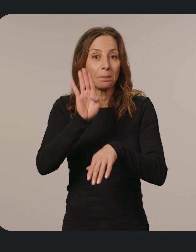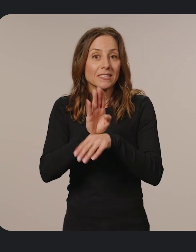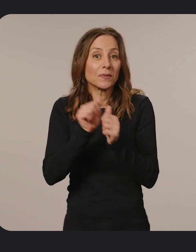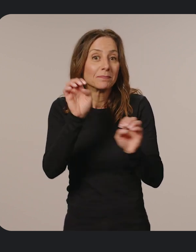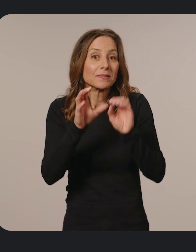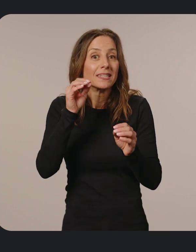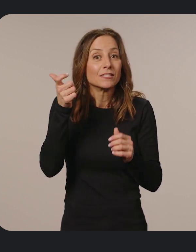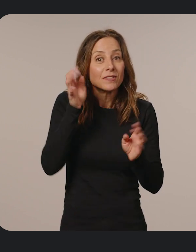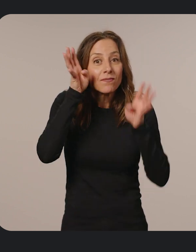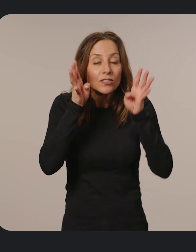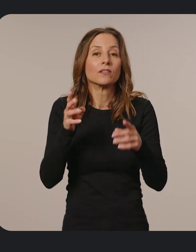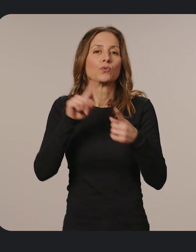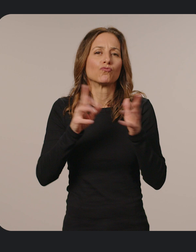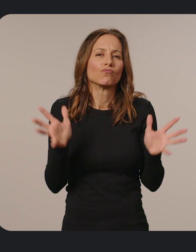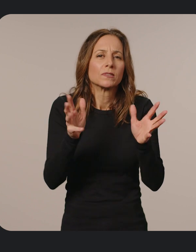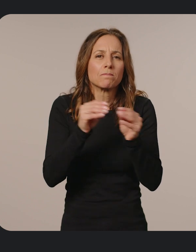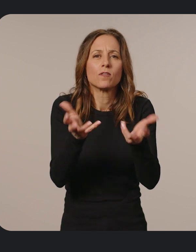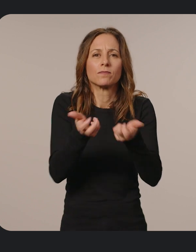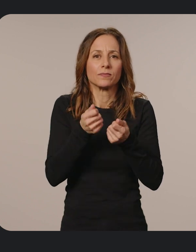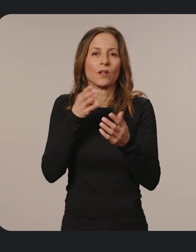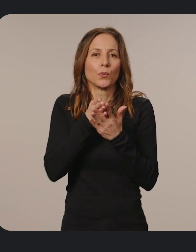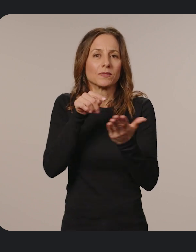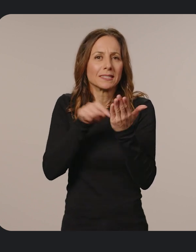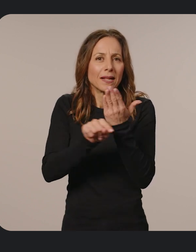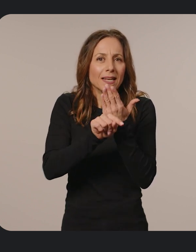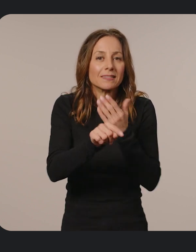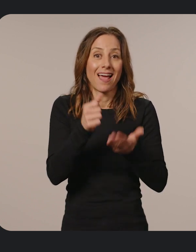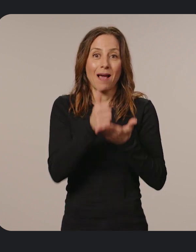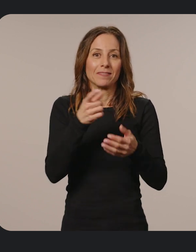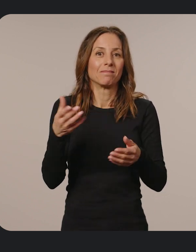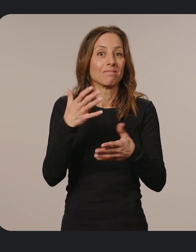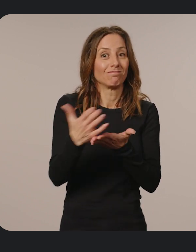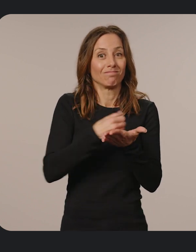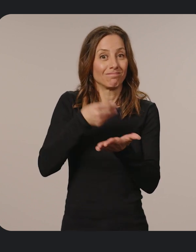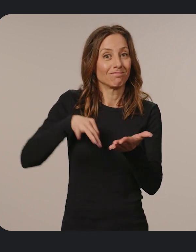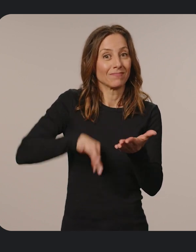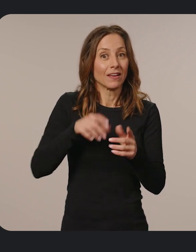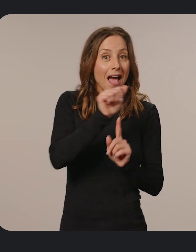and subscription innovations to driving better deep links and conversions, can help you to continue to monetize your app